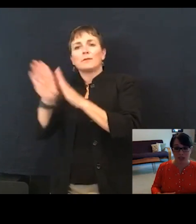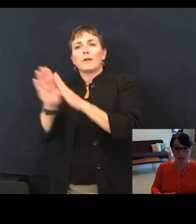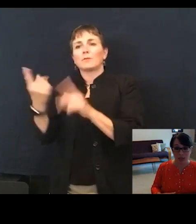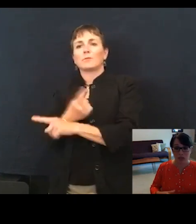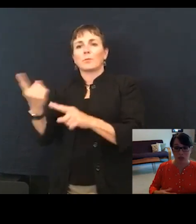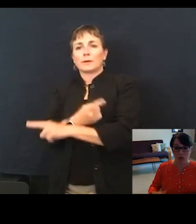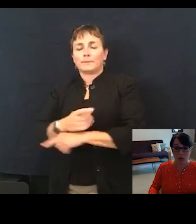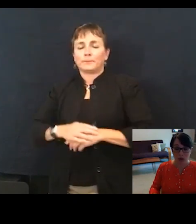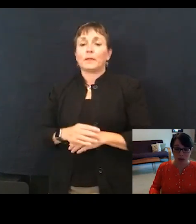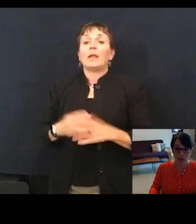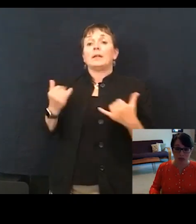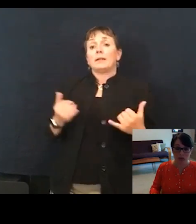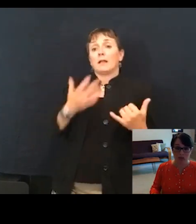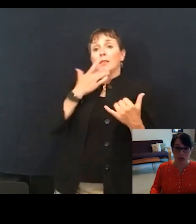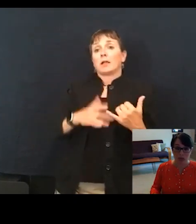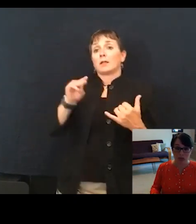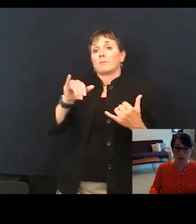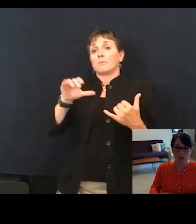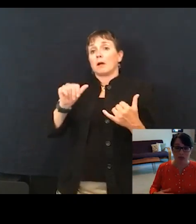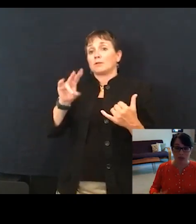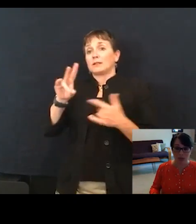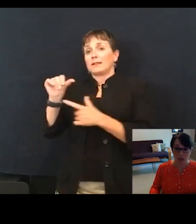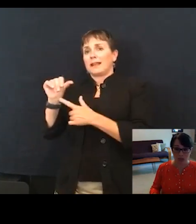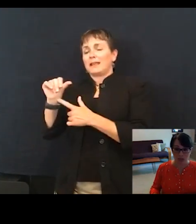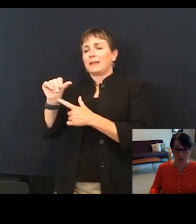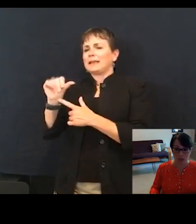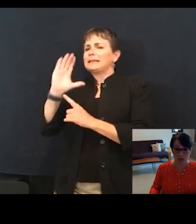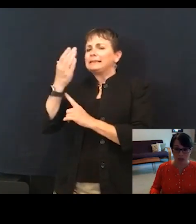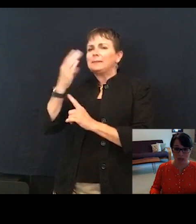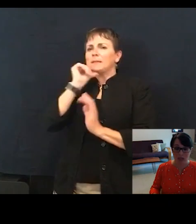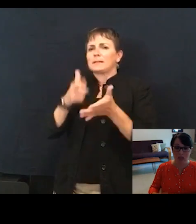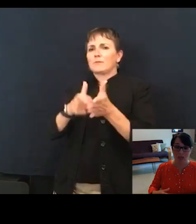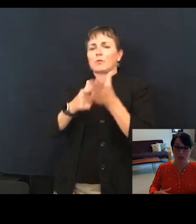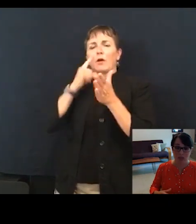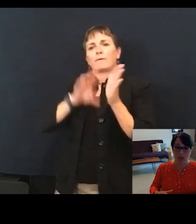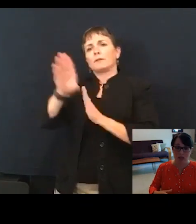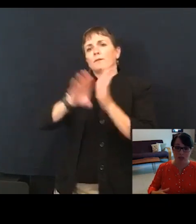seem to be required for the development of the photoreceptor cells because patients